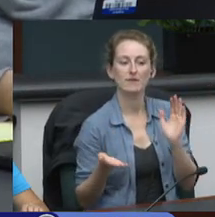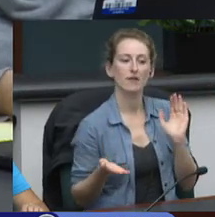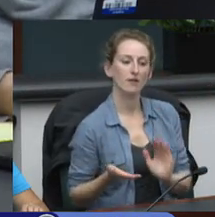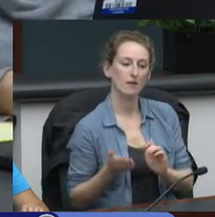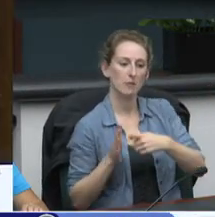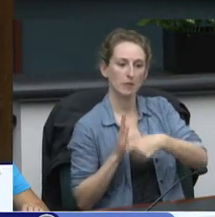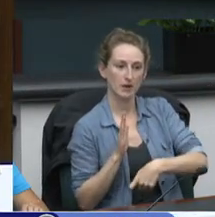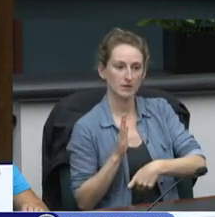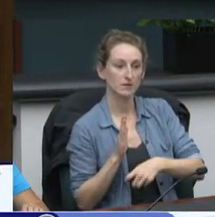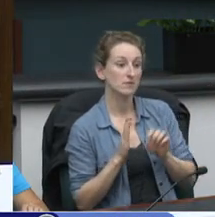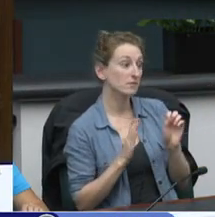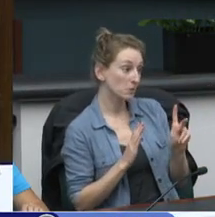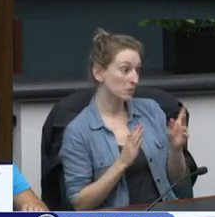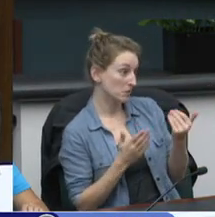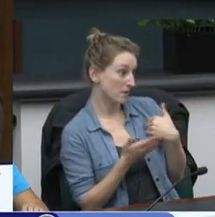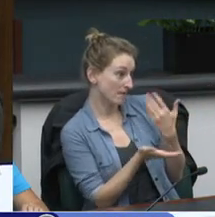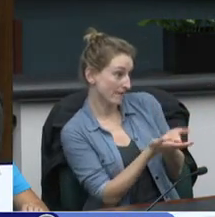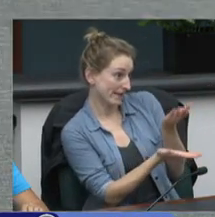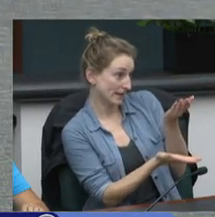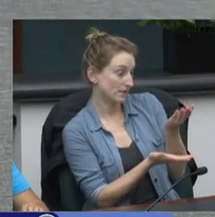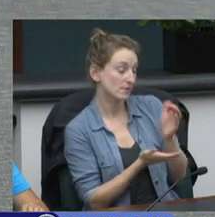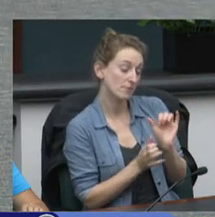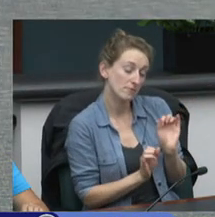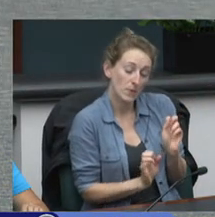council questions we have a few minutes left